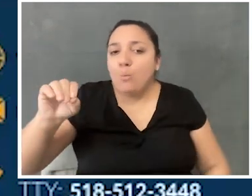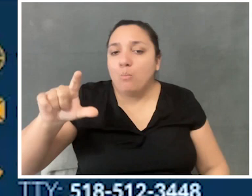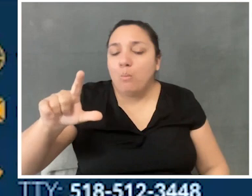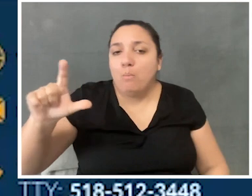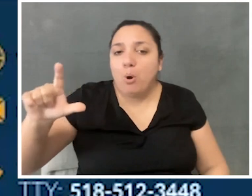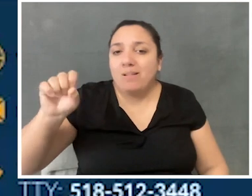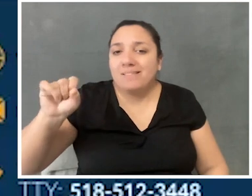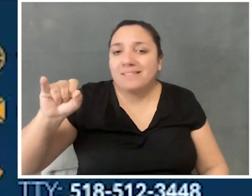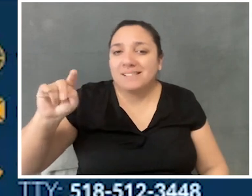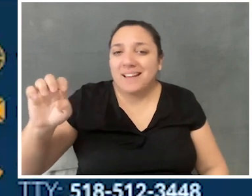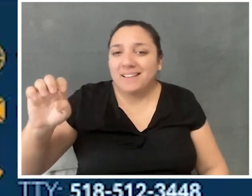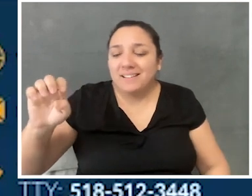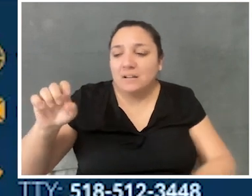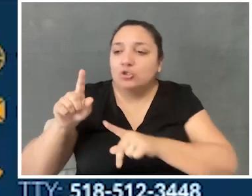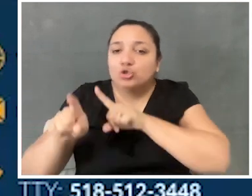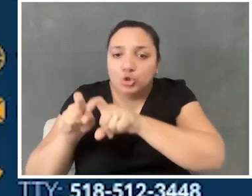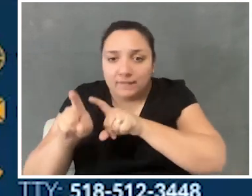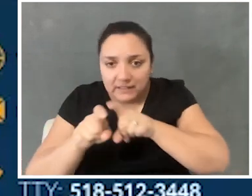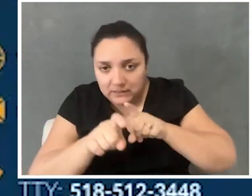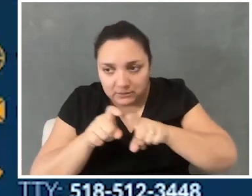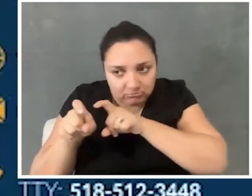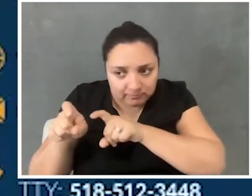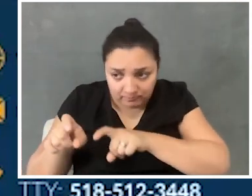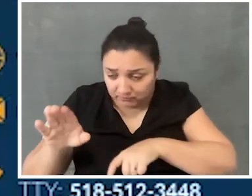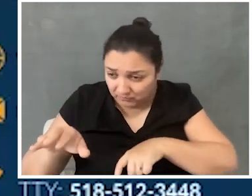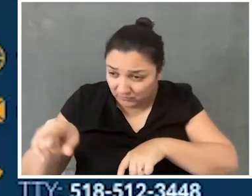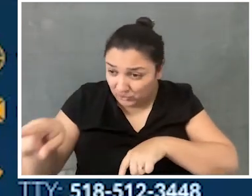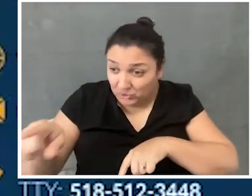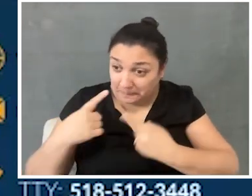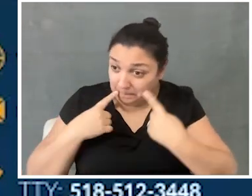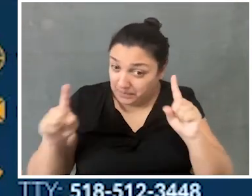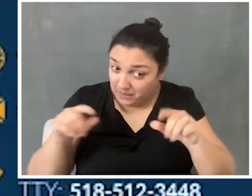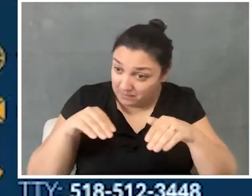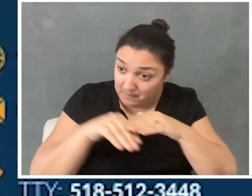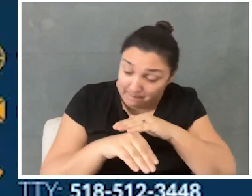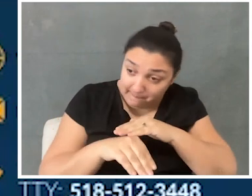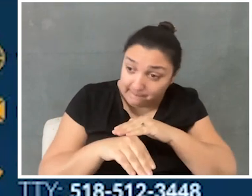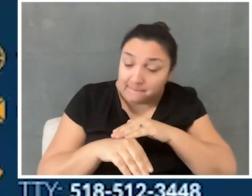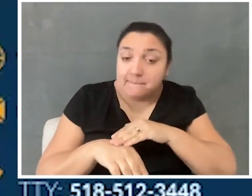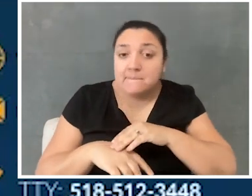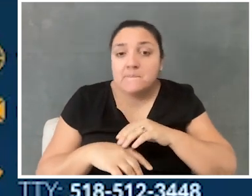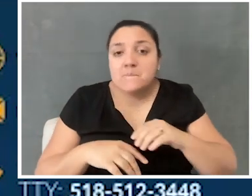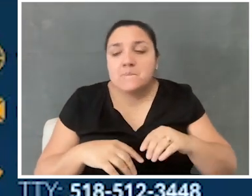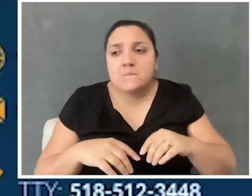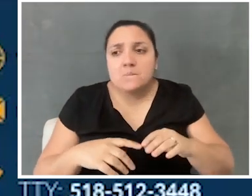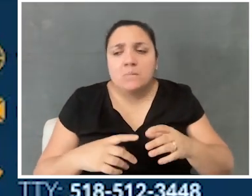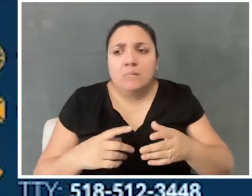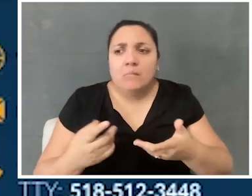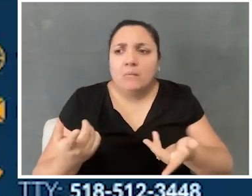to ensure that people who need access can get in. And we continually find